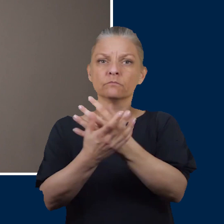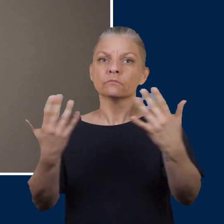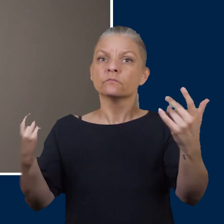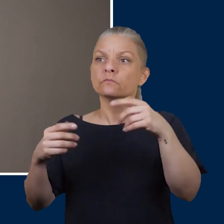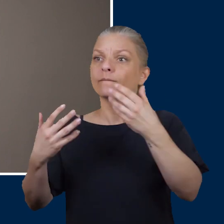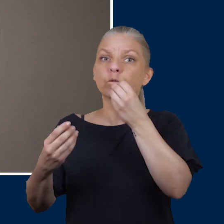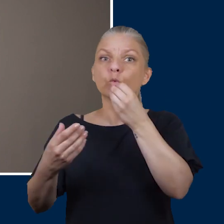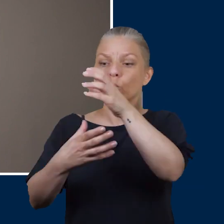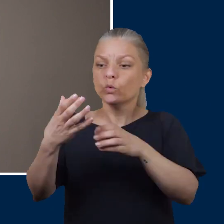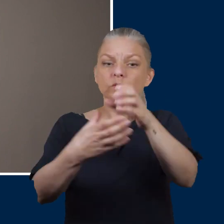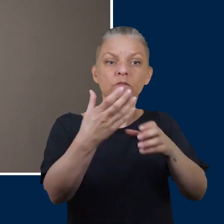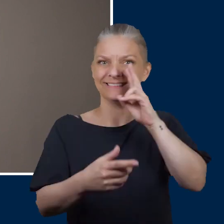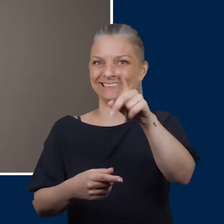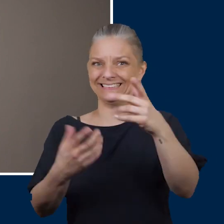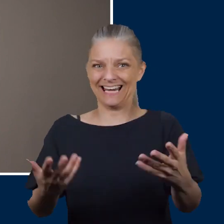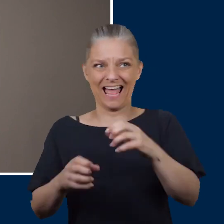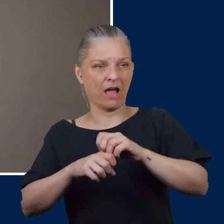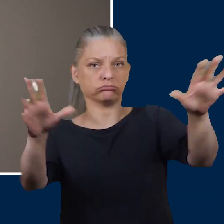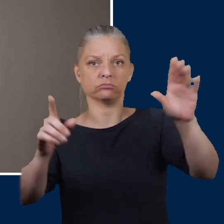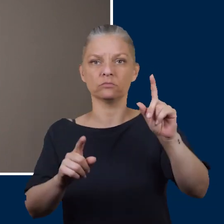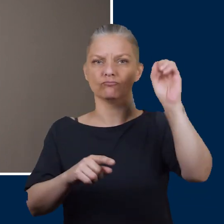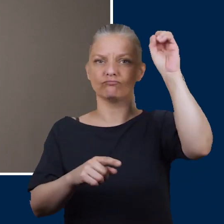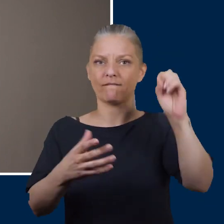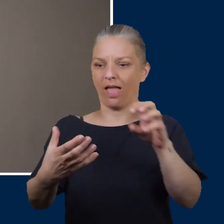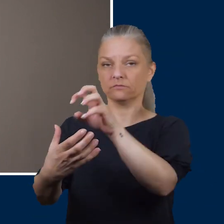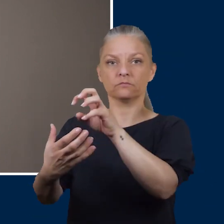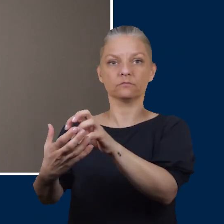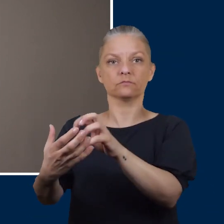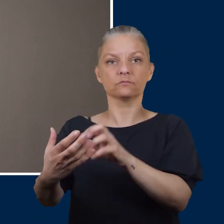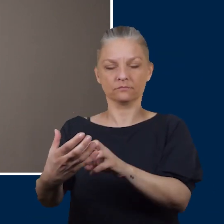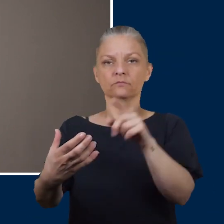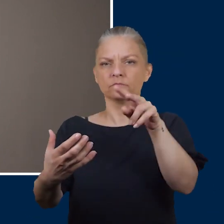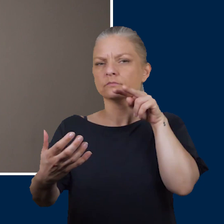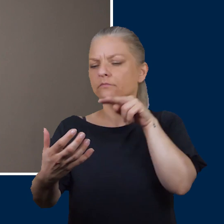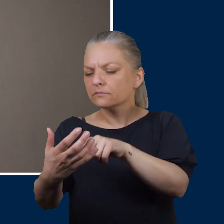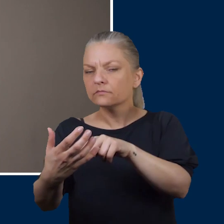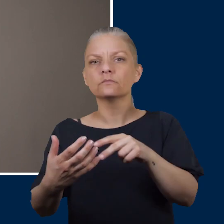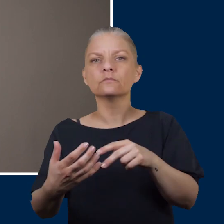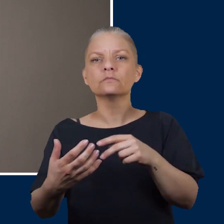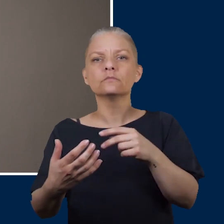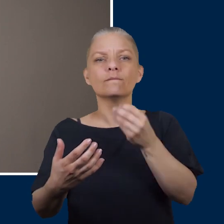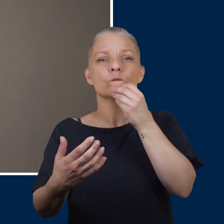the front of label packaging. Many foods now have a traffic light colour code on the front.